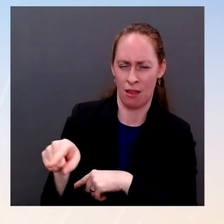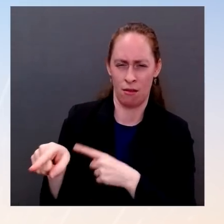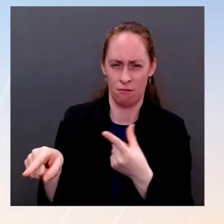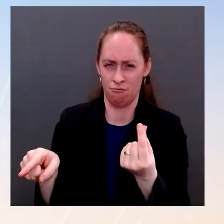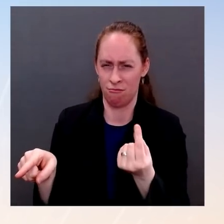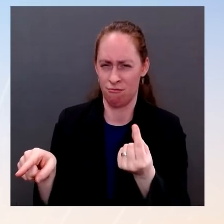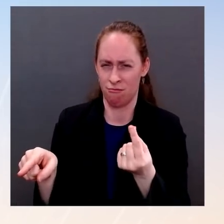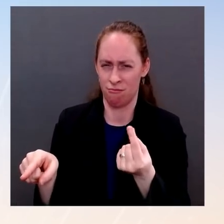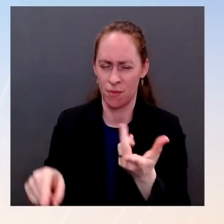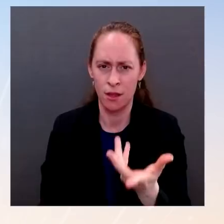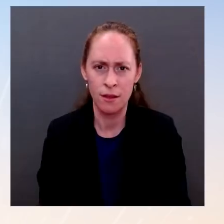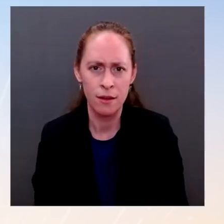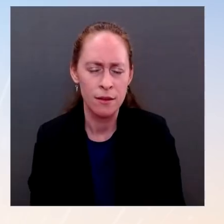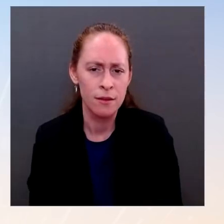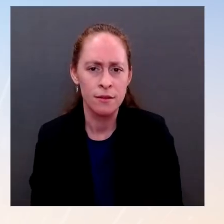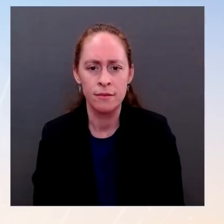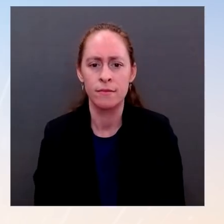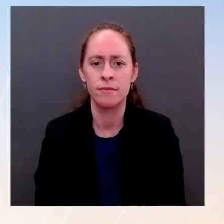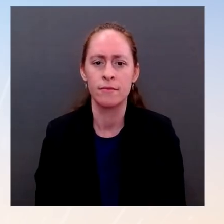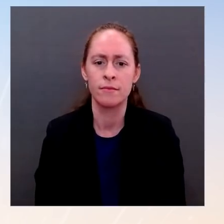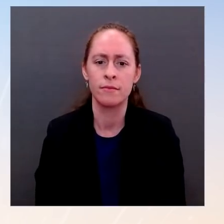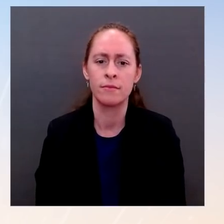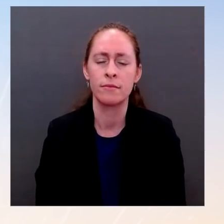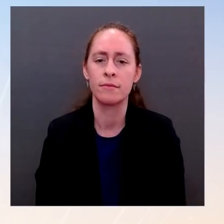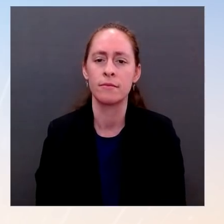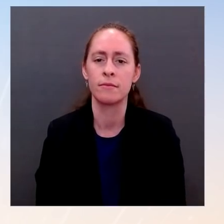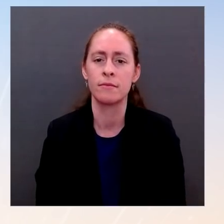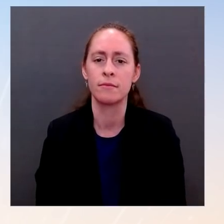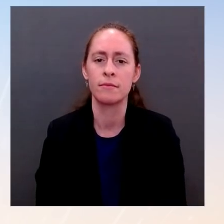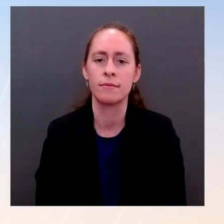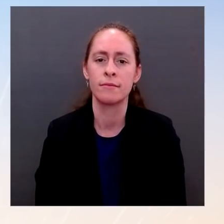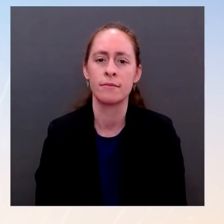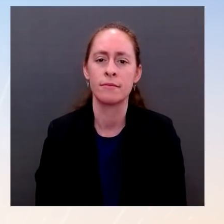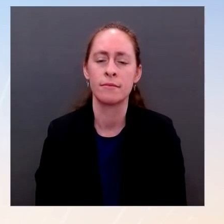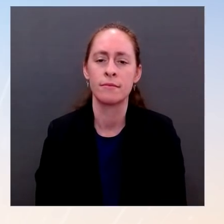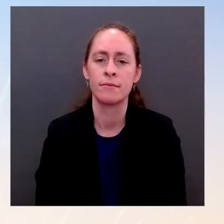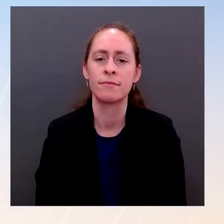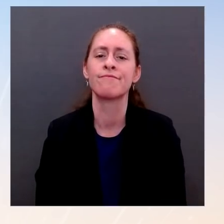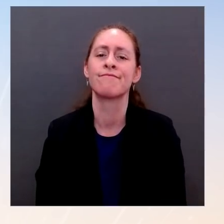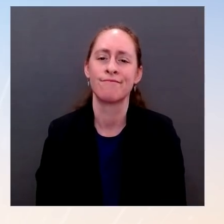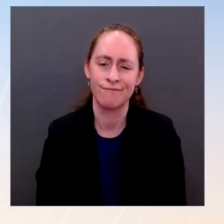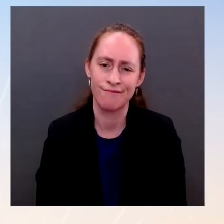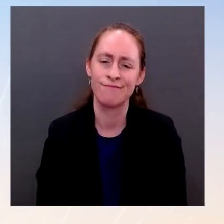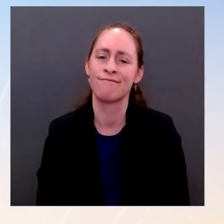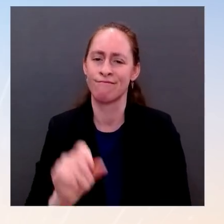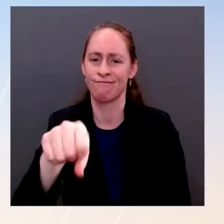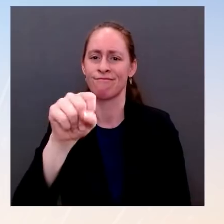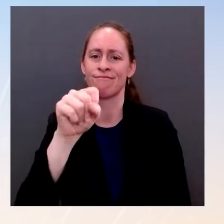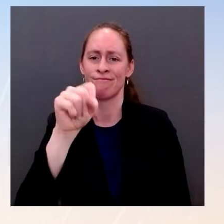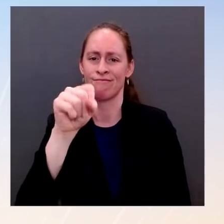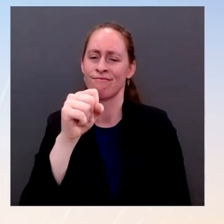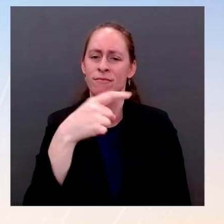that Russia is positioned to attack Ukraine in the coming days. And that remains the case --